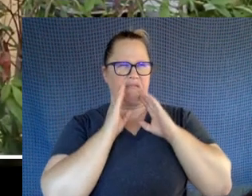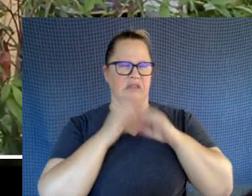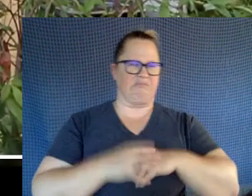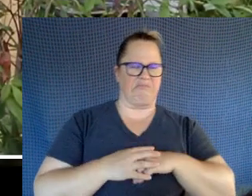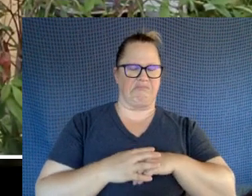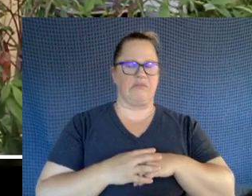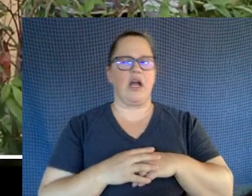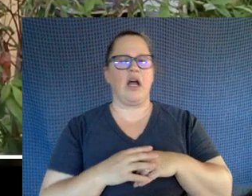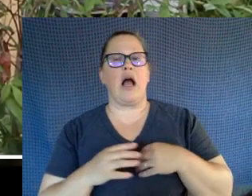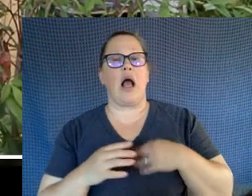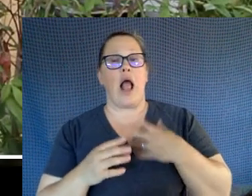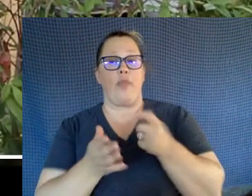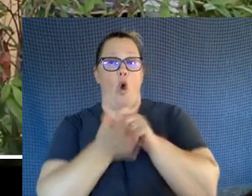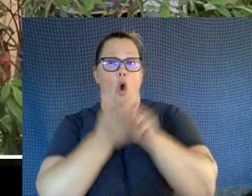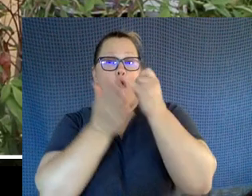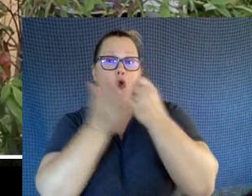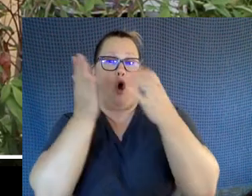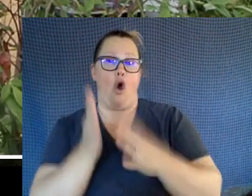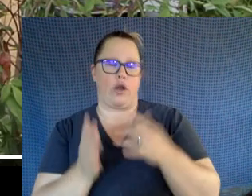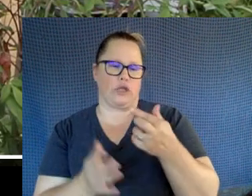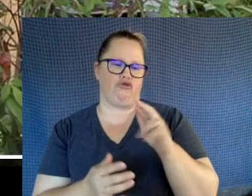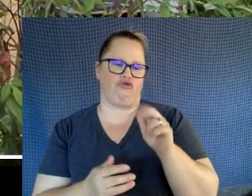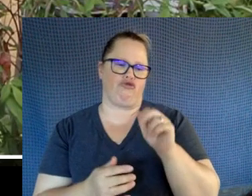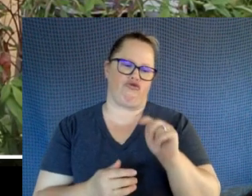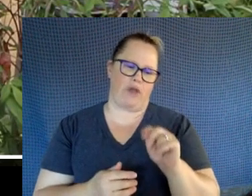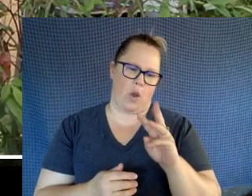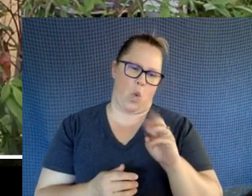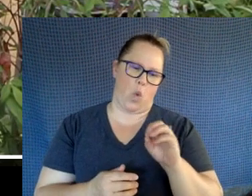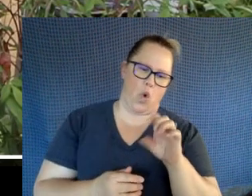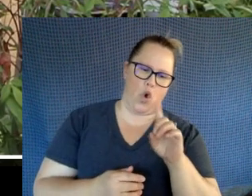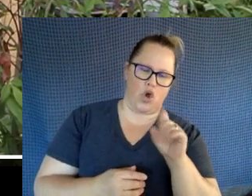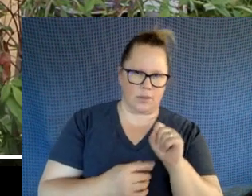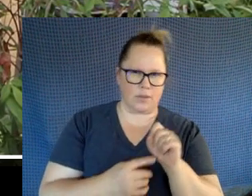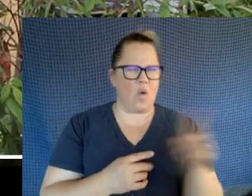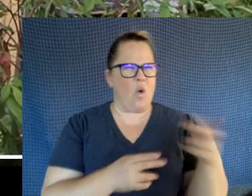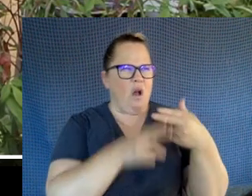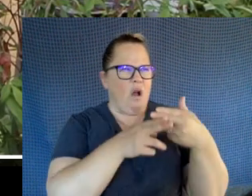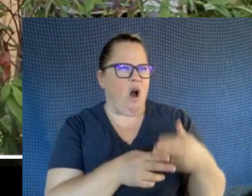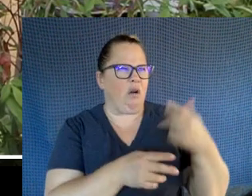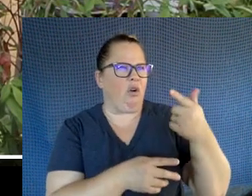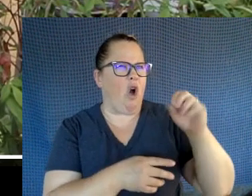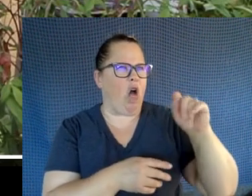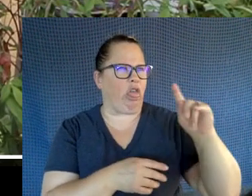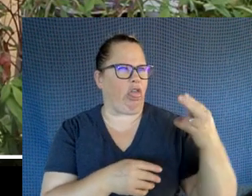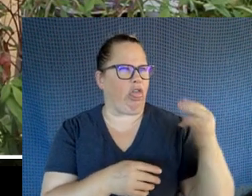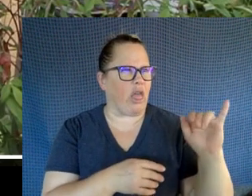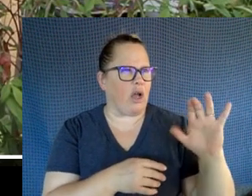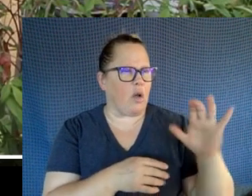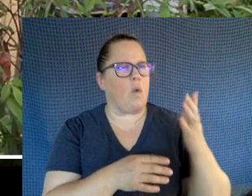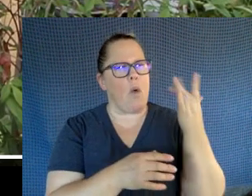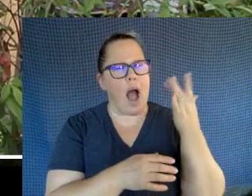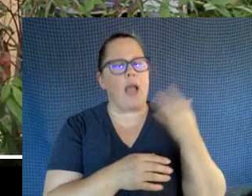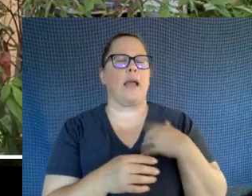Woods and it's referred to as American Gothic. The window behind it is Gothic architecture.